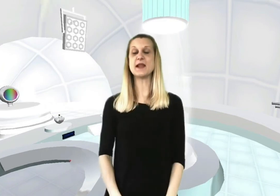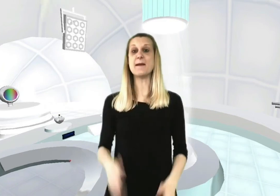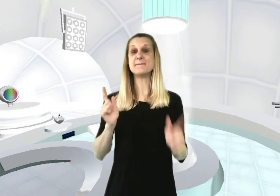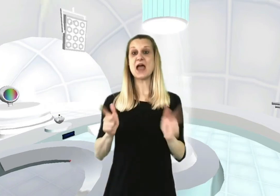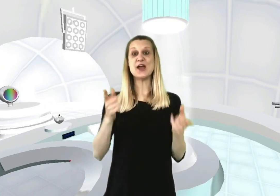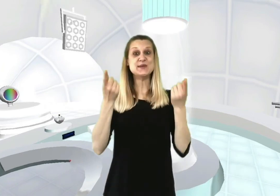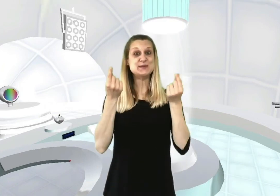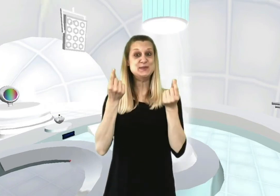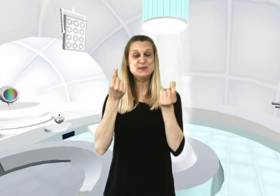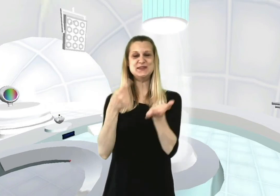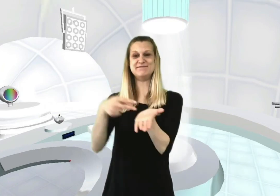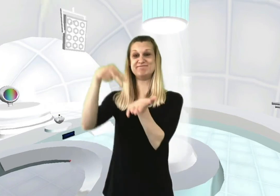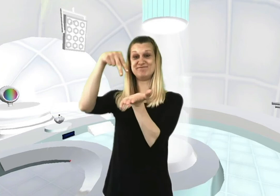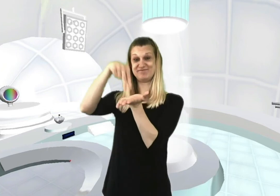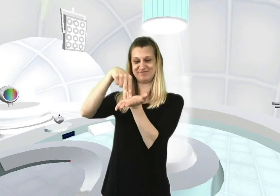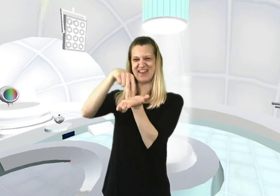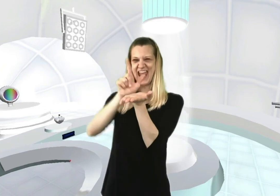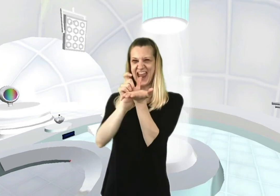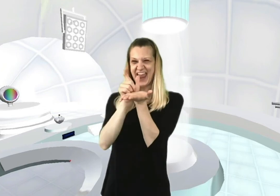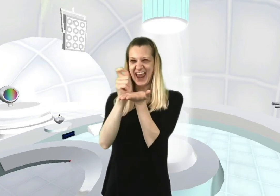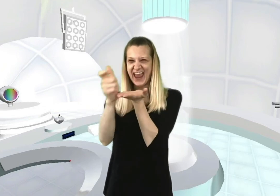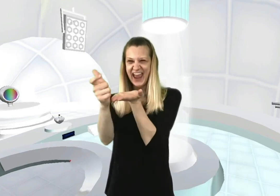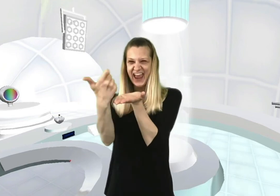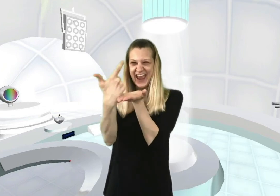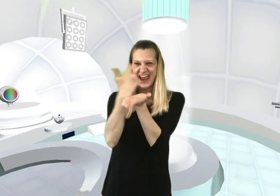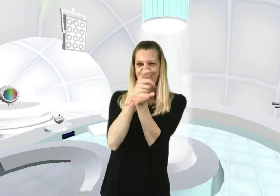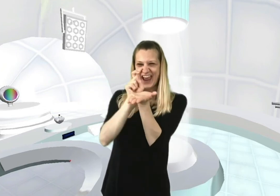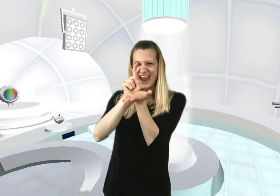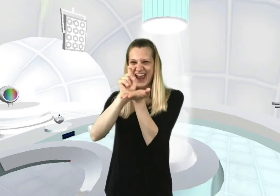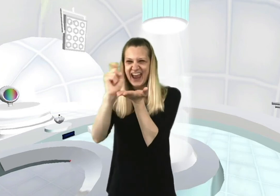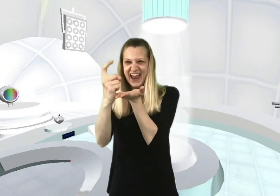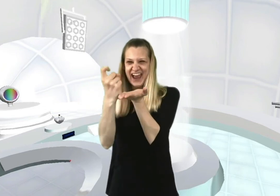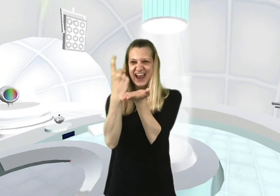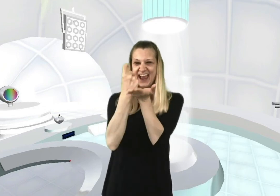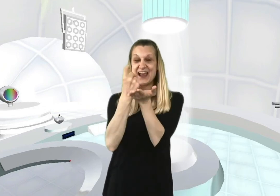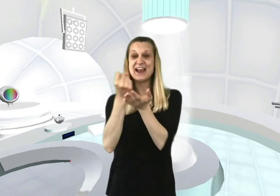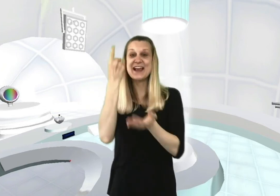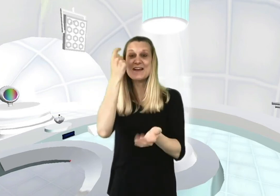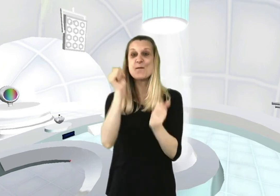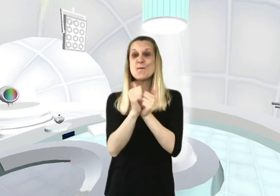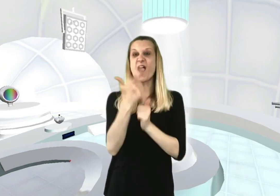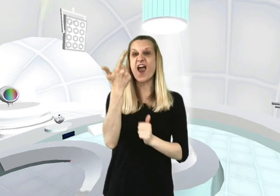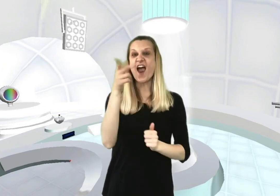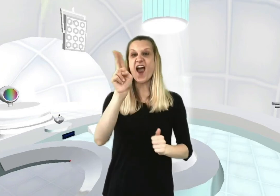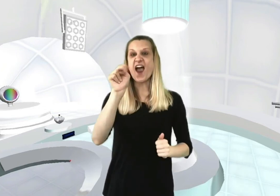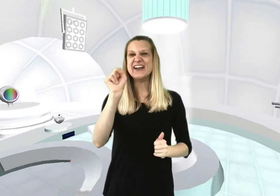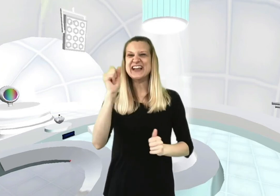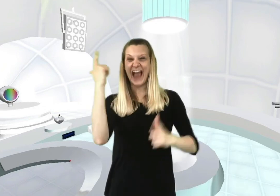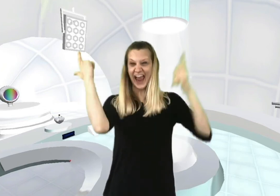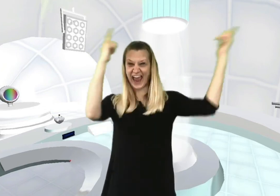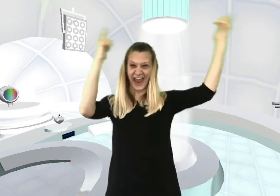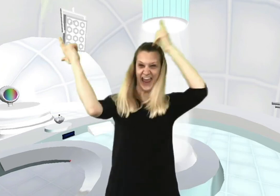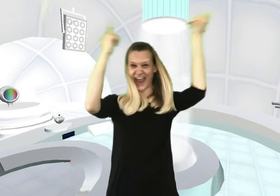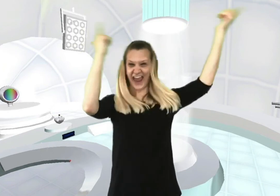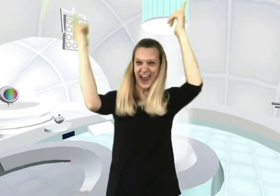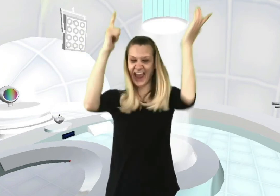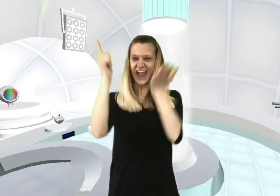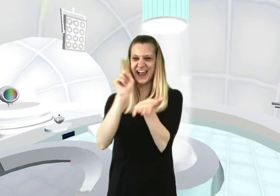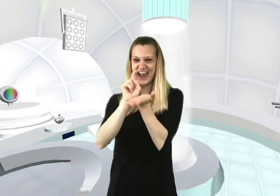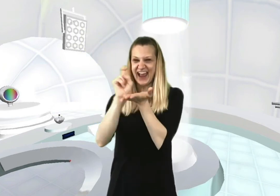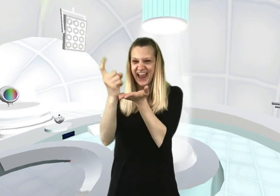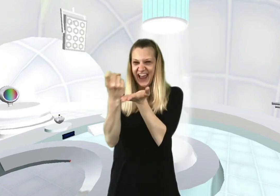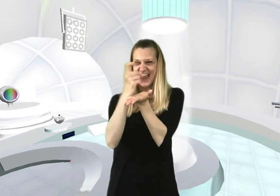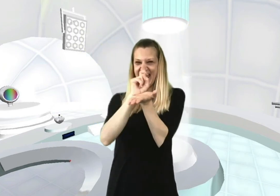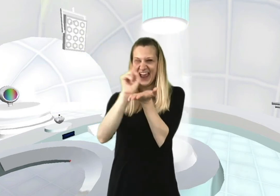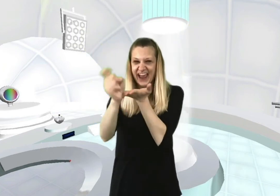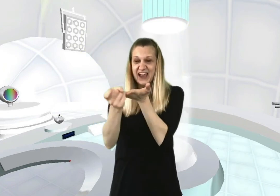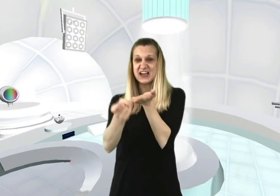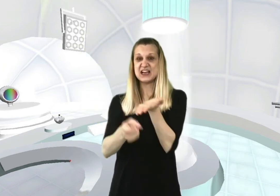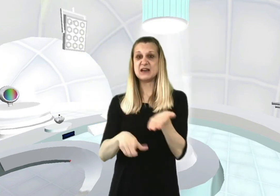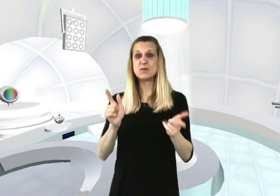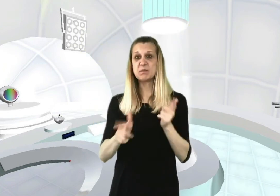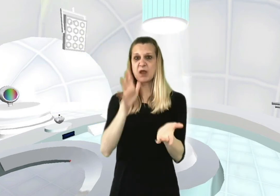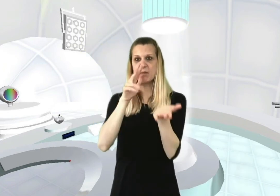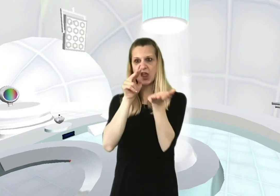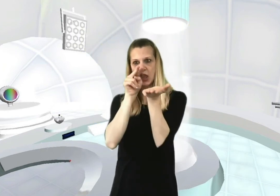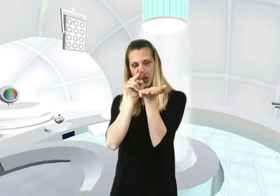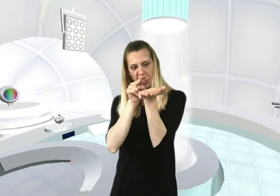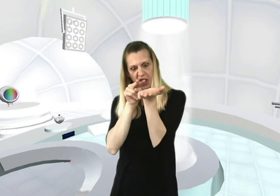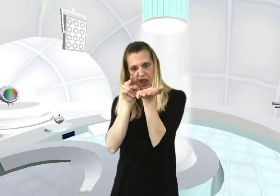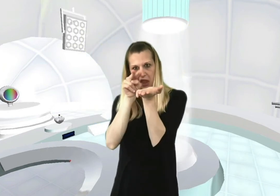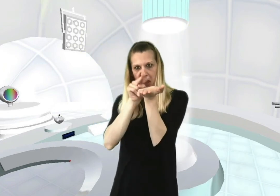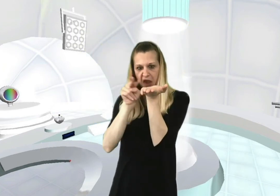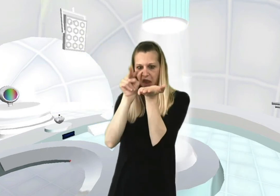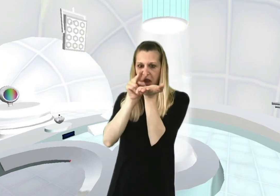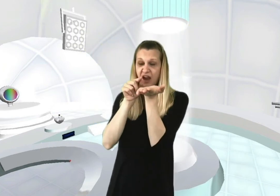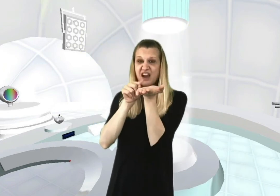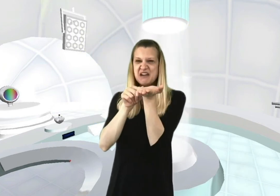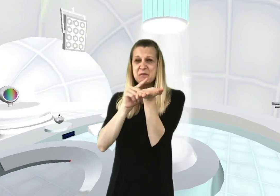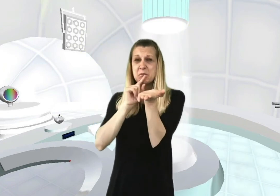who was now running to and fro across the palm of her hand, waving his pistols in the air.